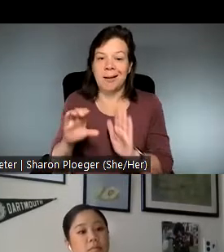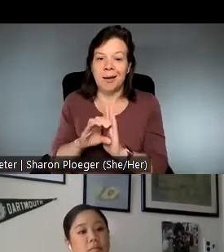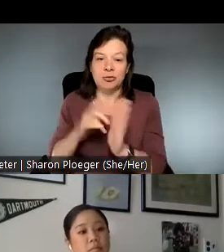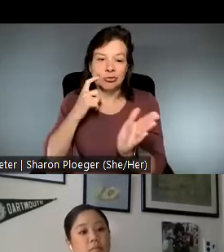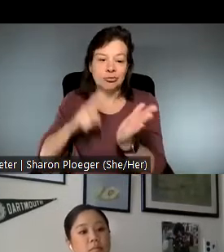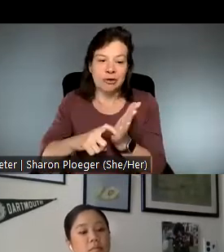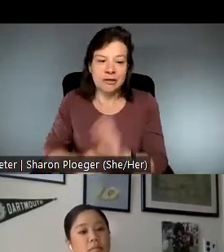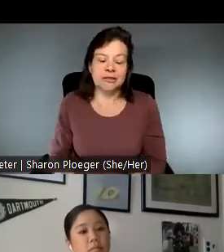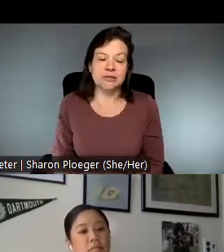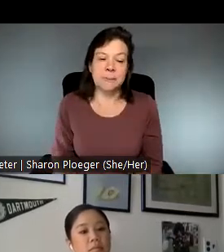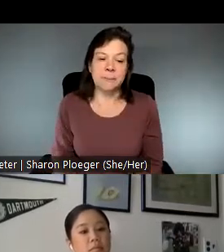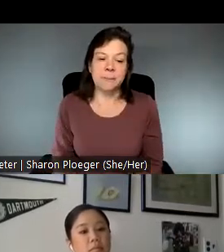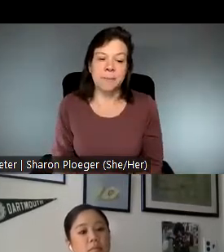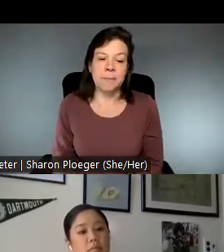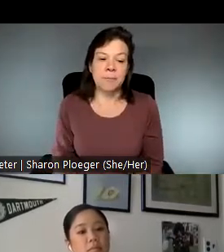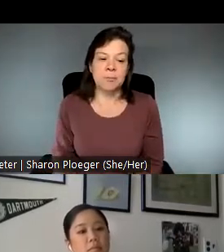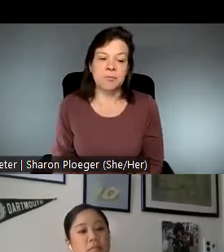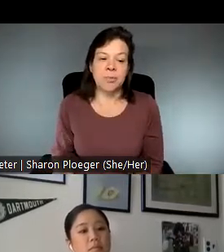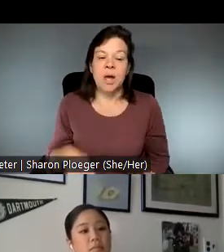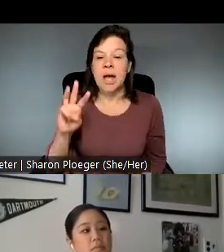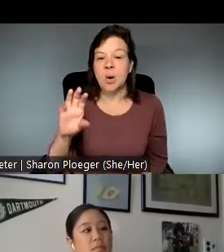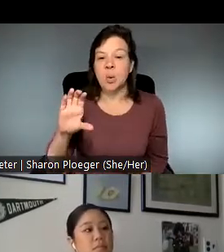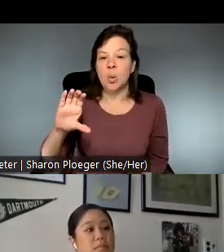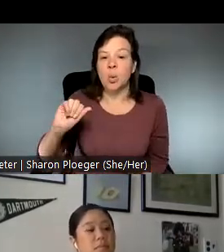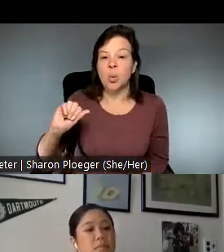and an acronym WCAG,